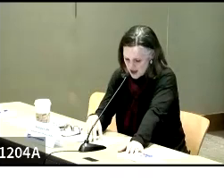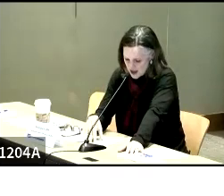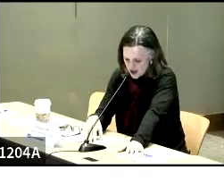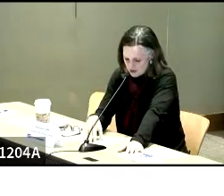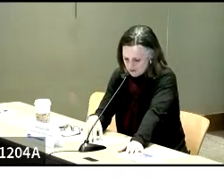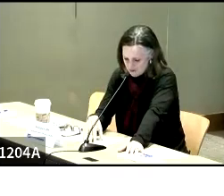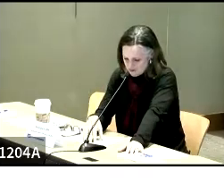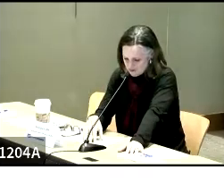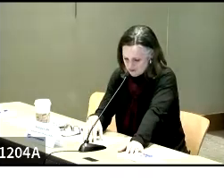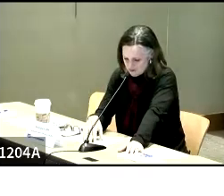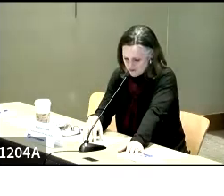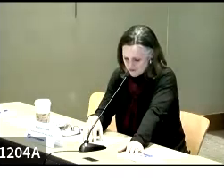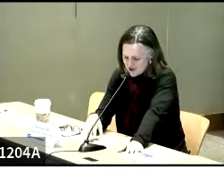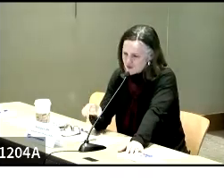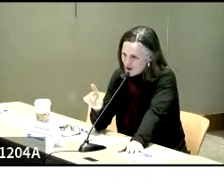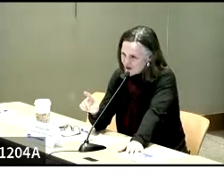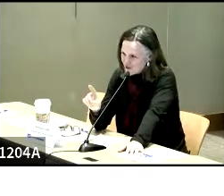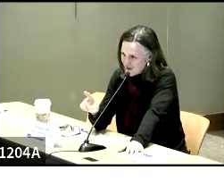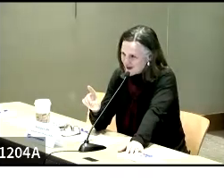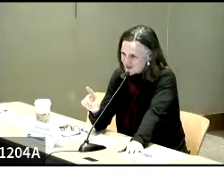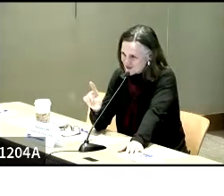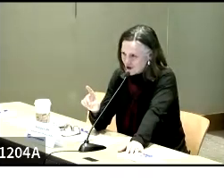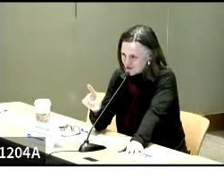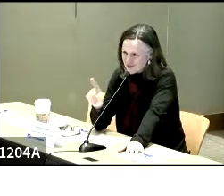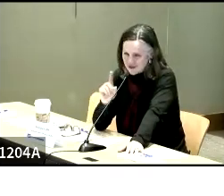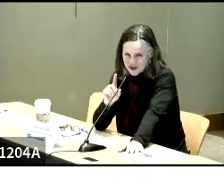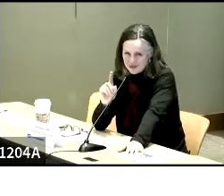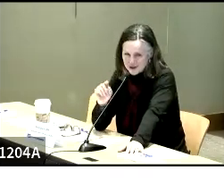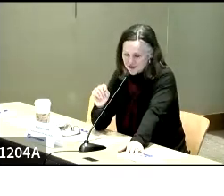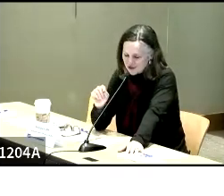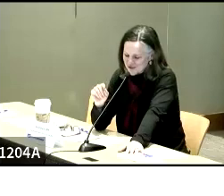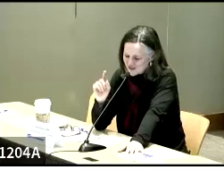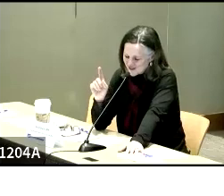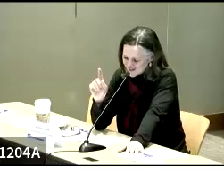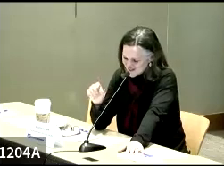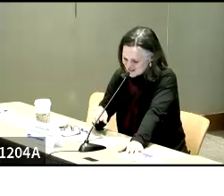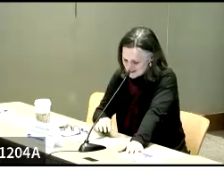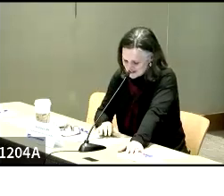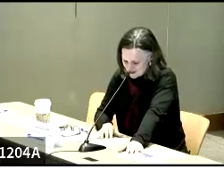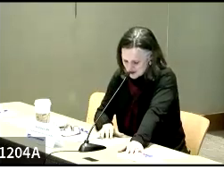Here's part of the why it's affirming, and then I'm going to jump to the details.